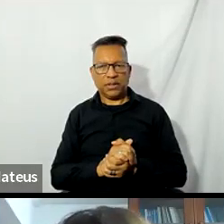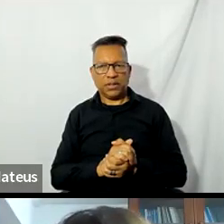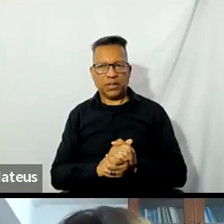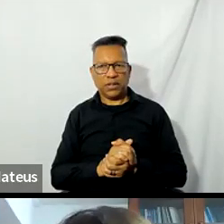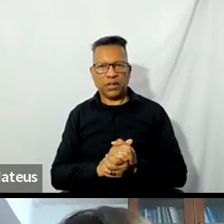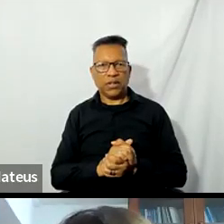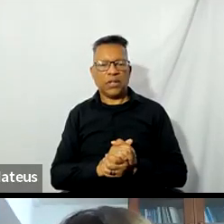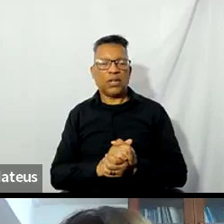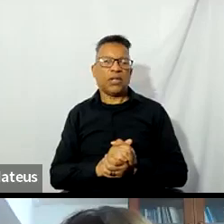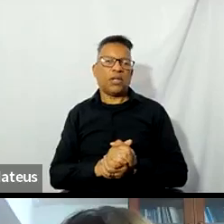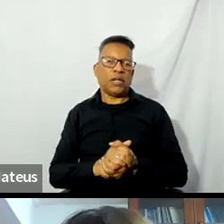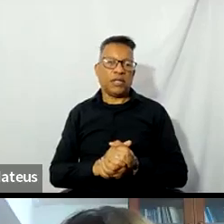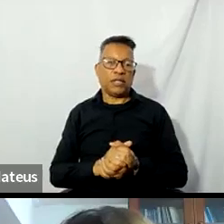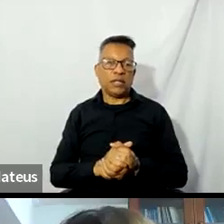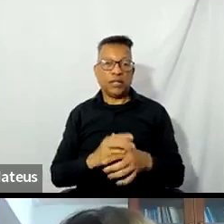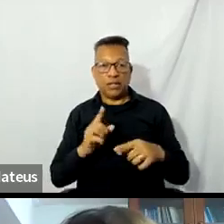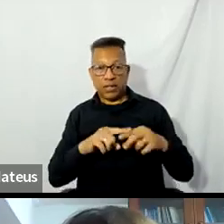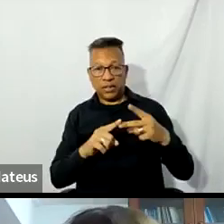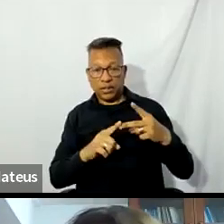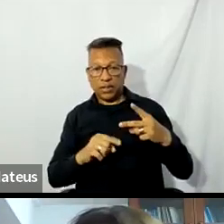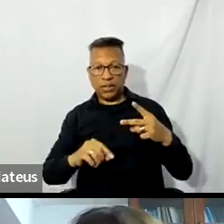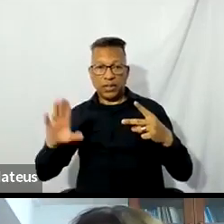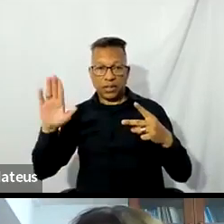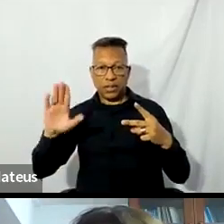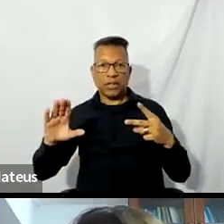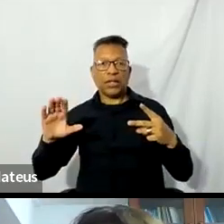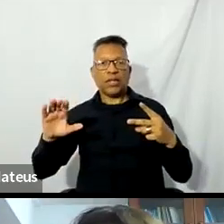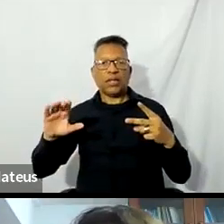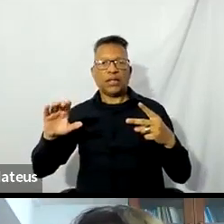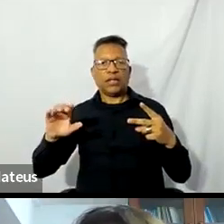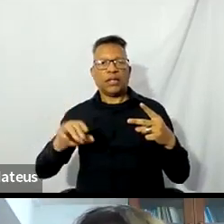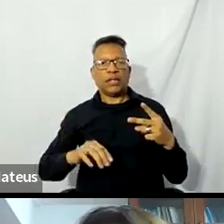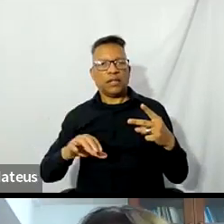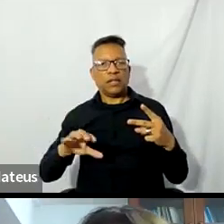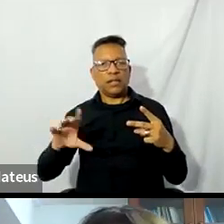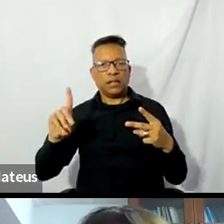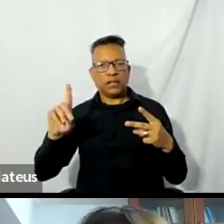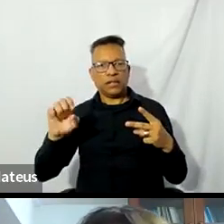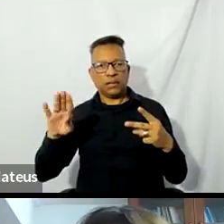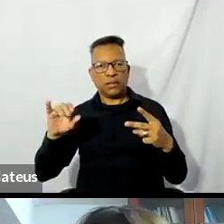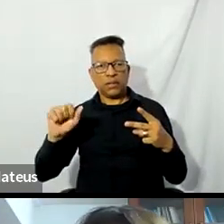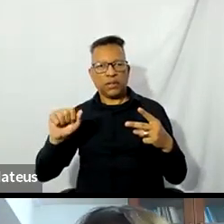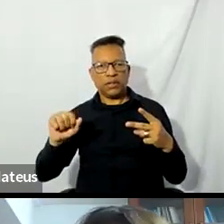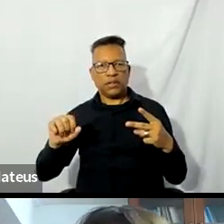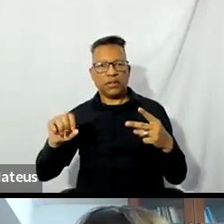. Yeah Yeah.